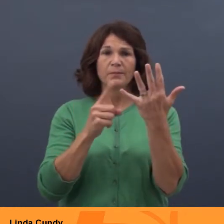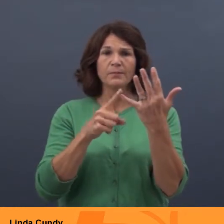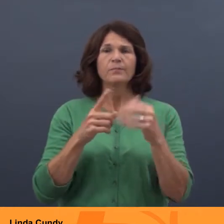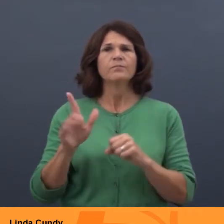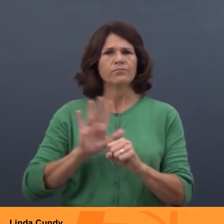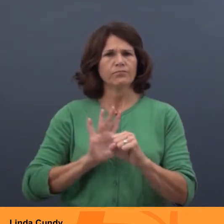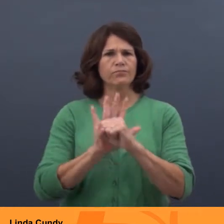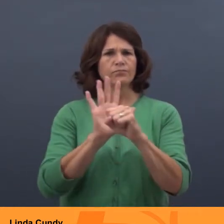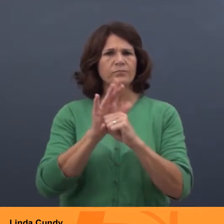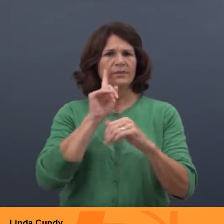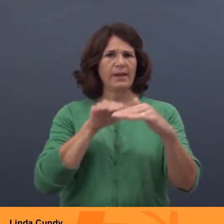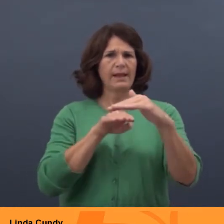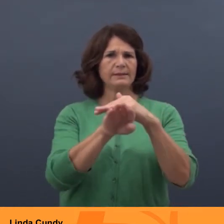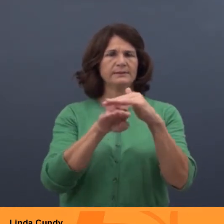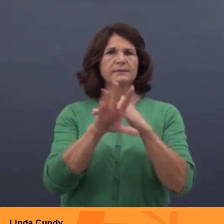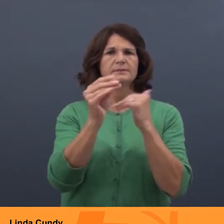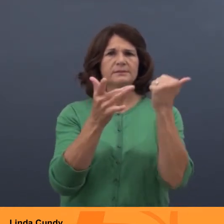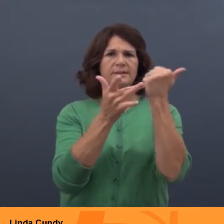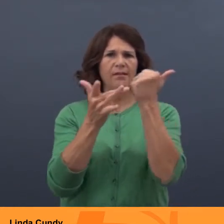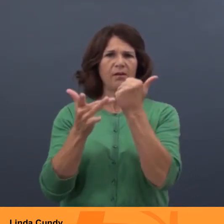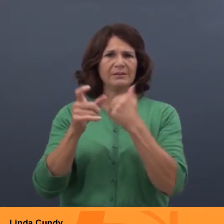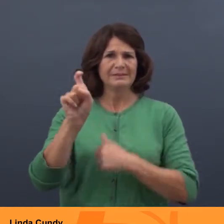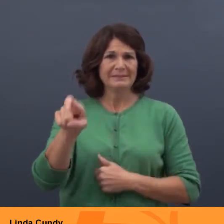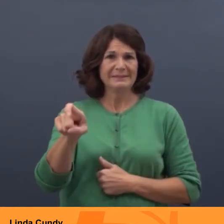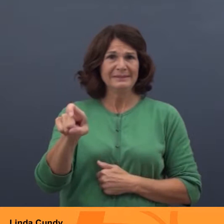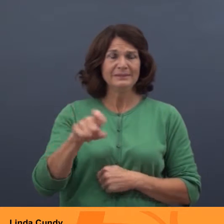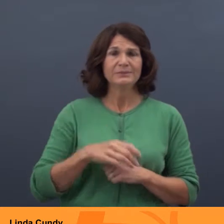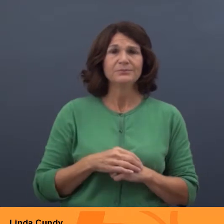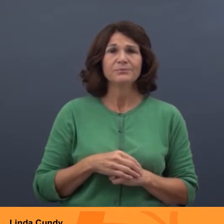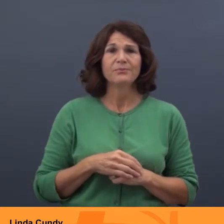Do they advocate for accessibility and technology needs?